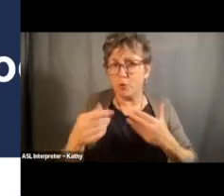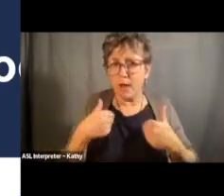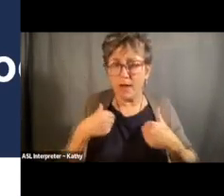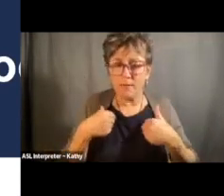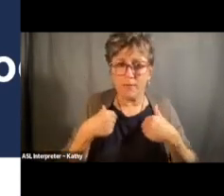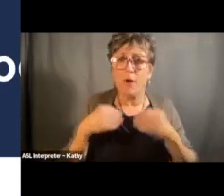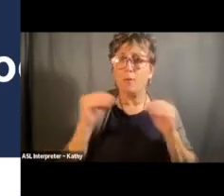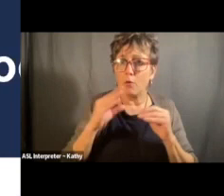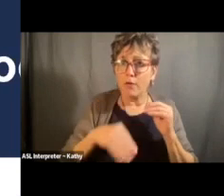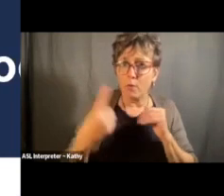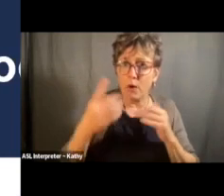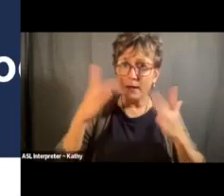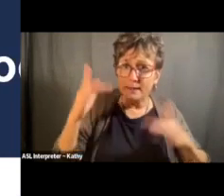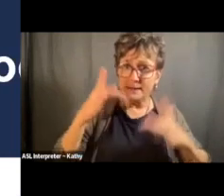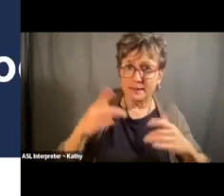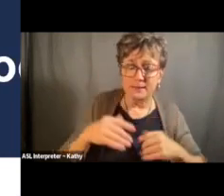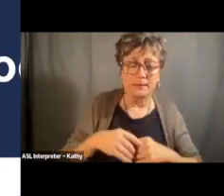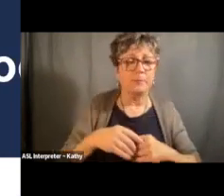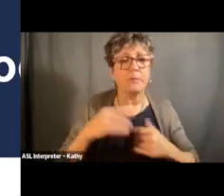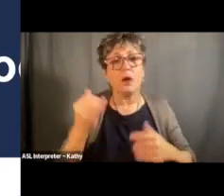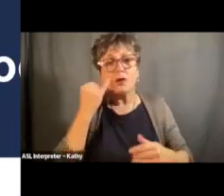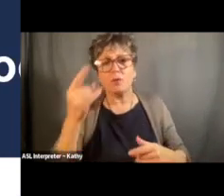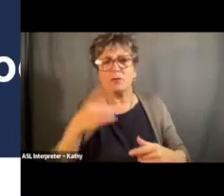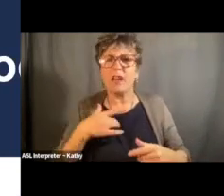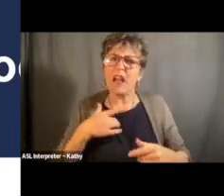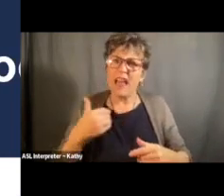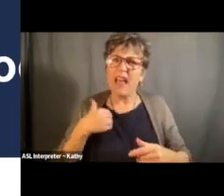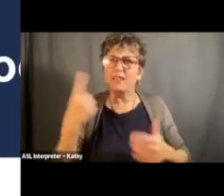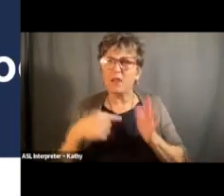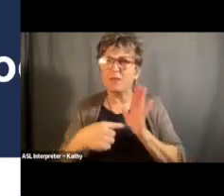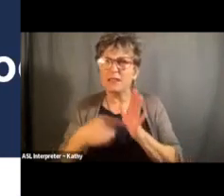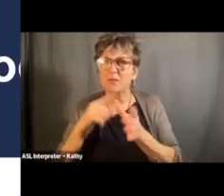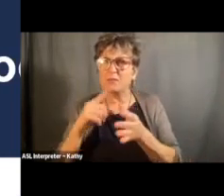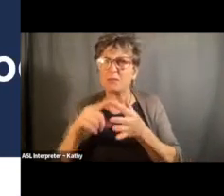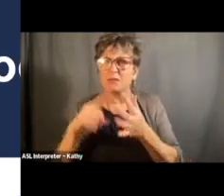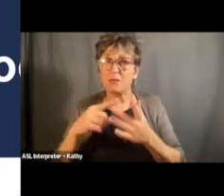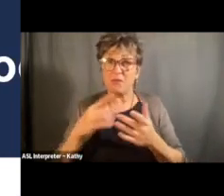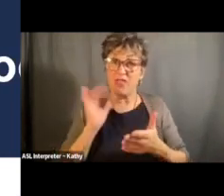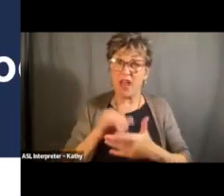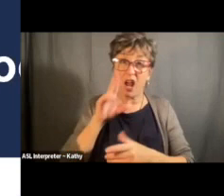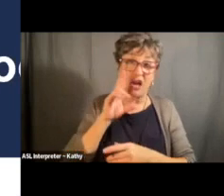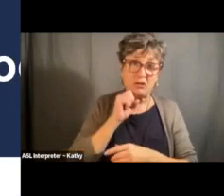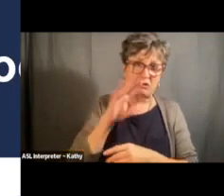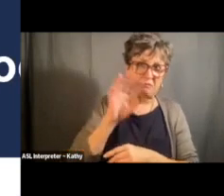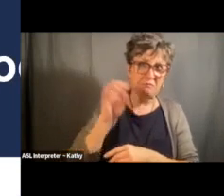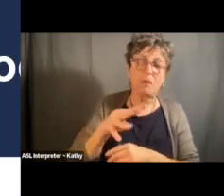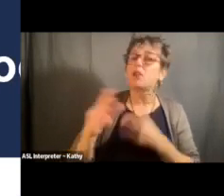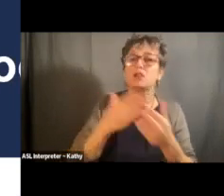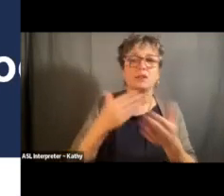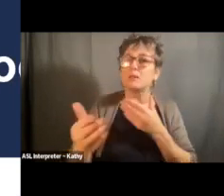guess yourself. If you have a symptom and you don't know if it's related to Usher it doesn't matter. You should report on everything that that you feel medically